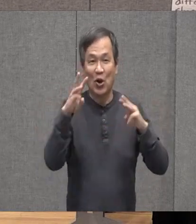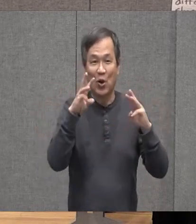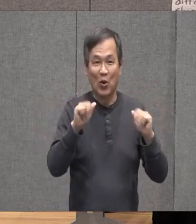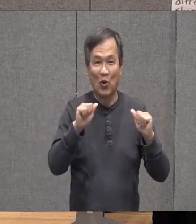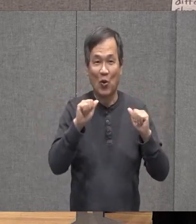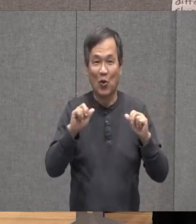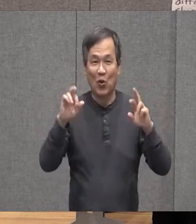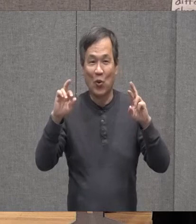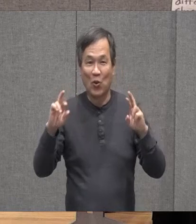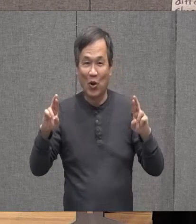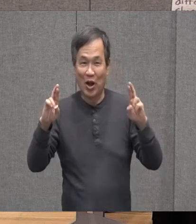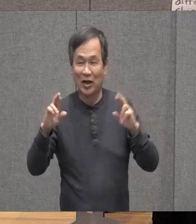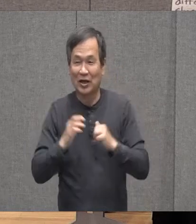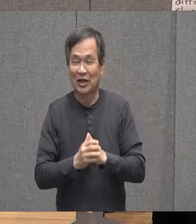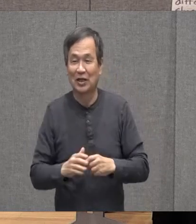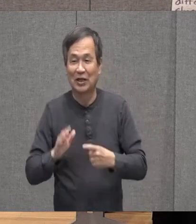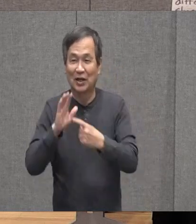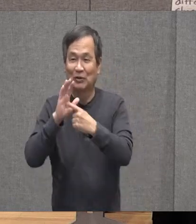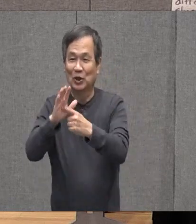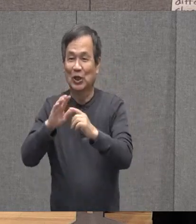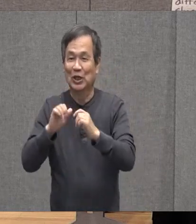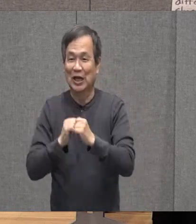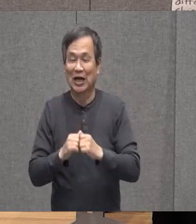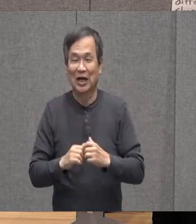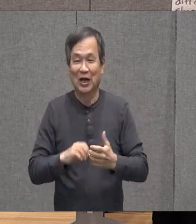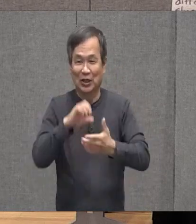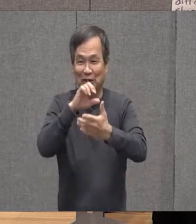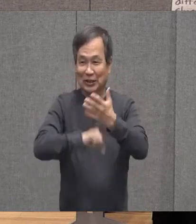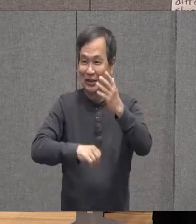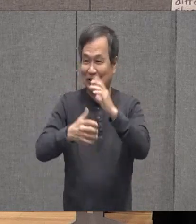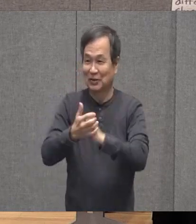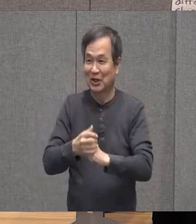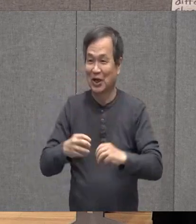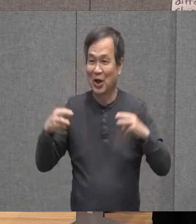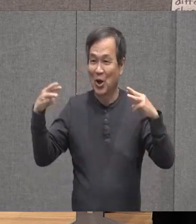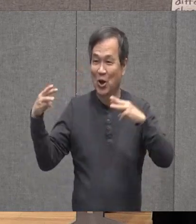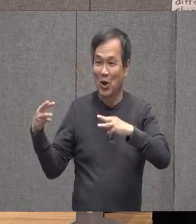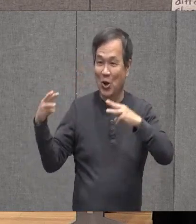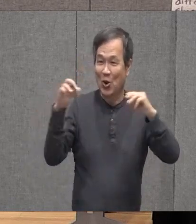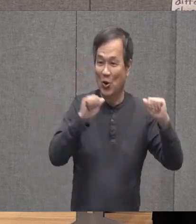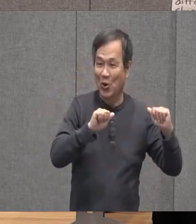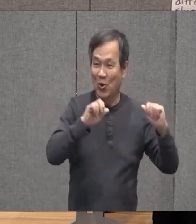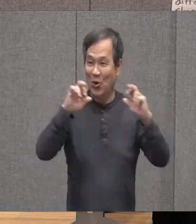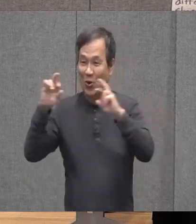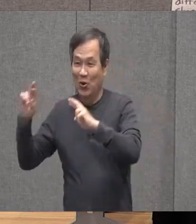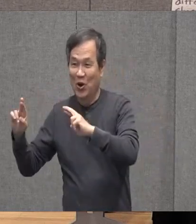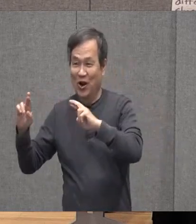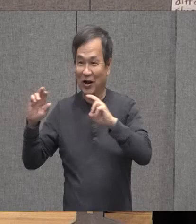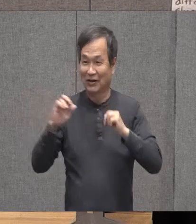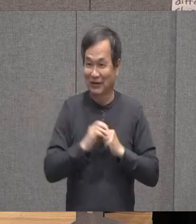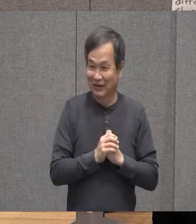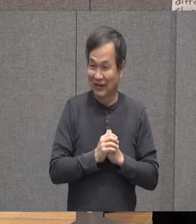how the subtraction war works because maybe you've played addition war, maybe you've even played multiplication war.